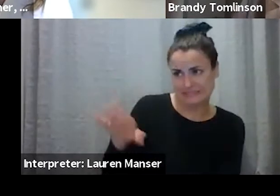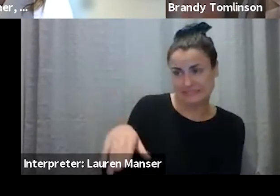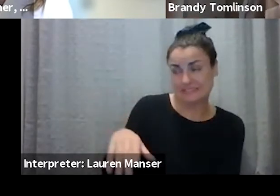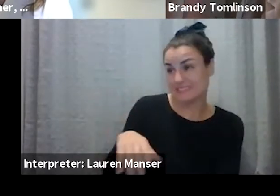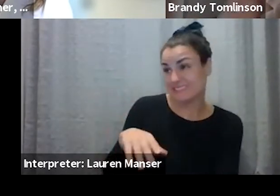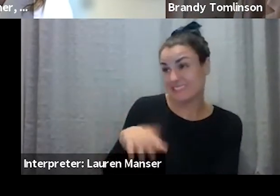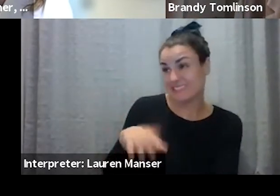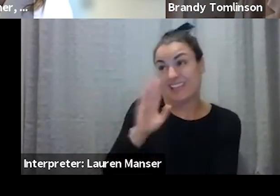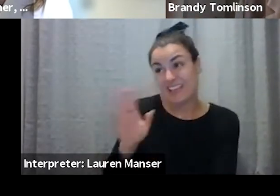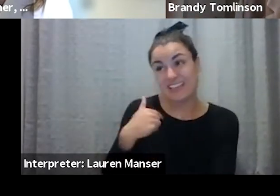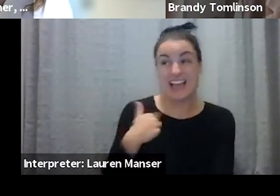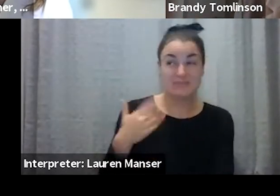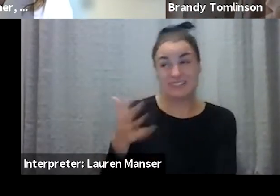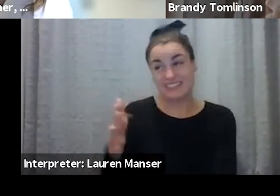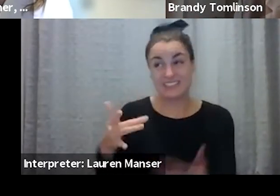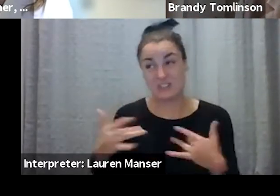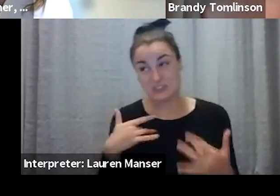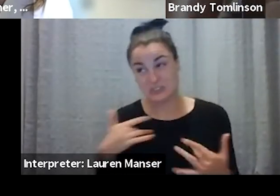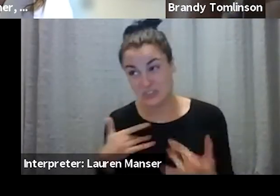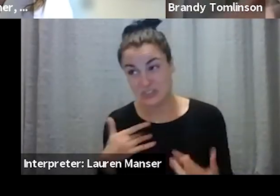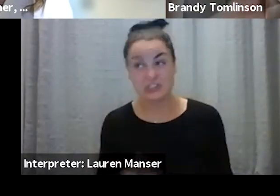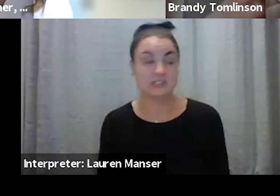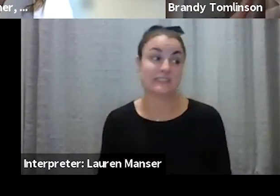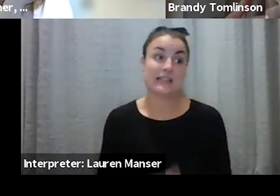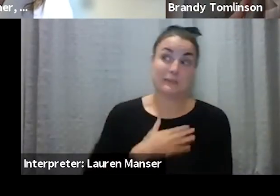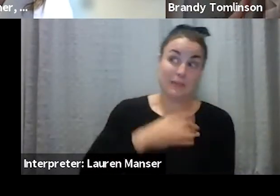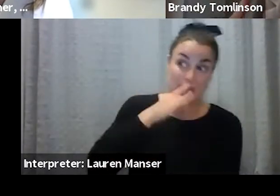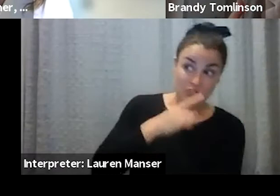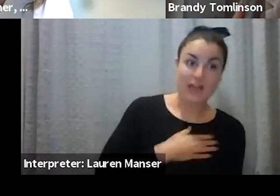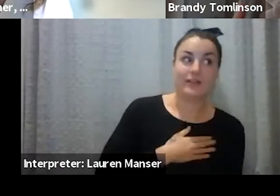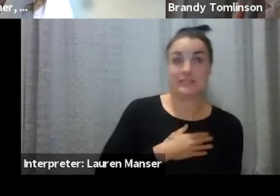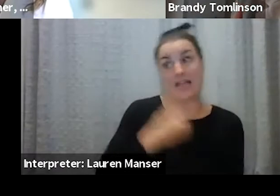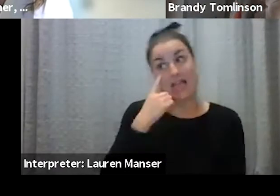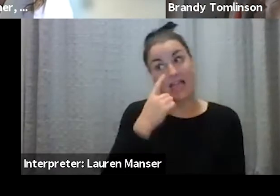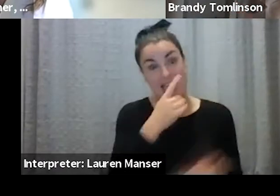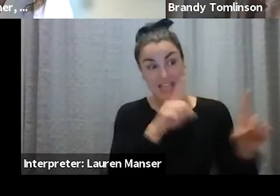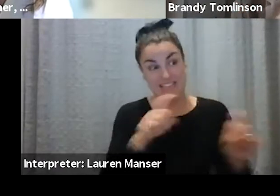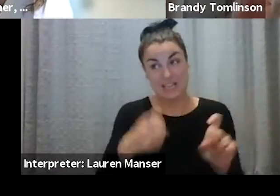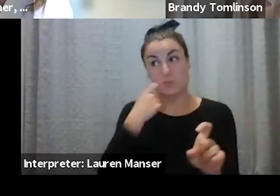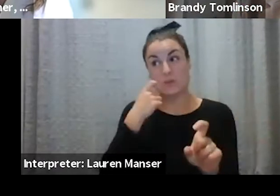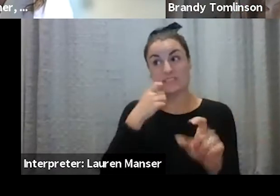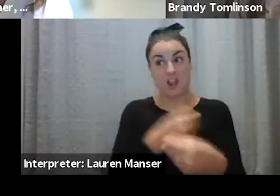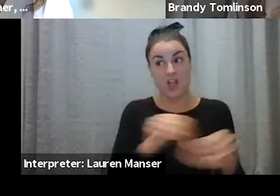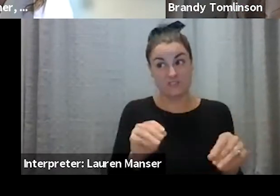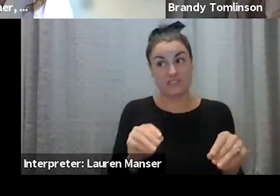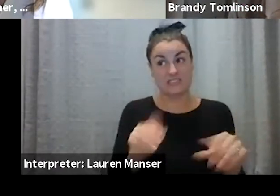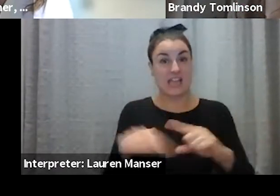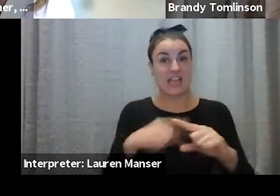my child had an eye exam in the office, and they couldn't recognize the letters. Those are all the signs you wanna make sure